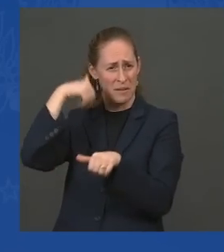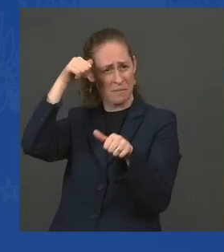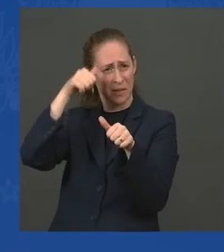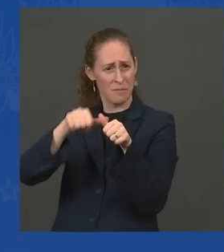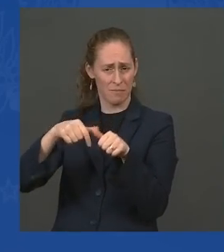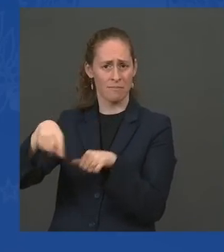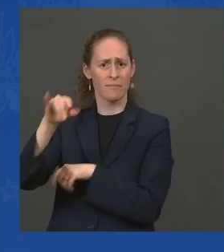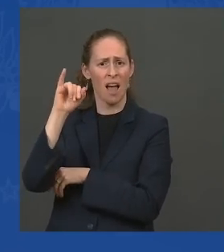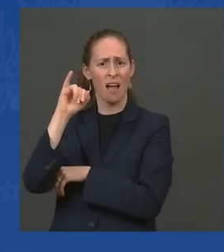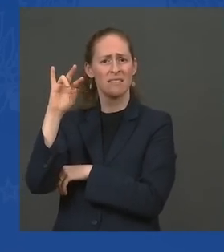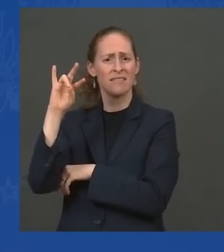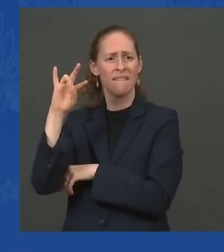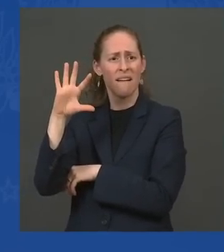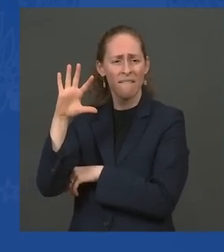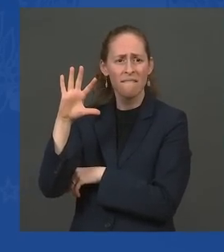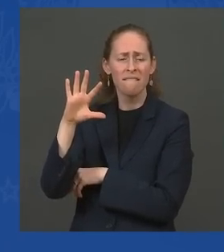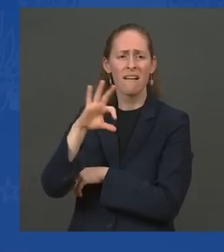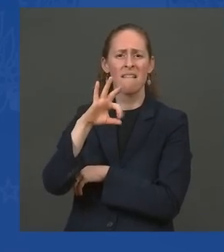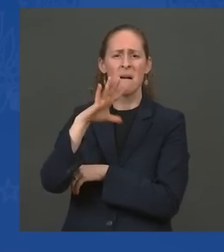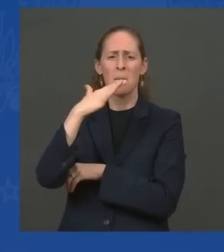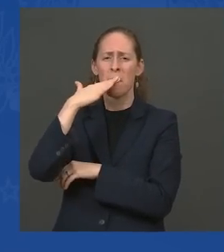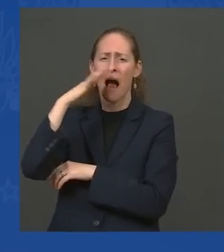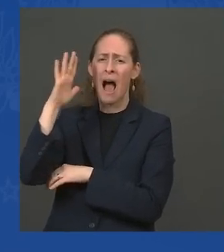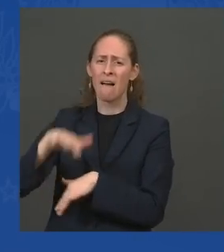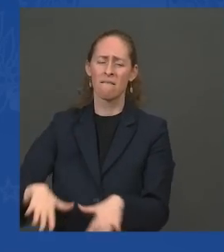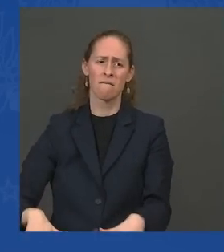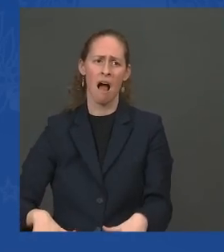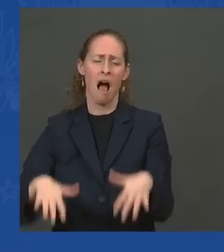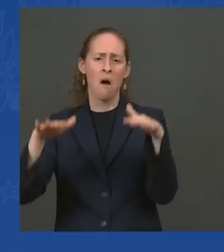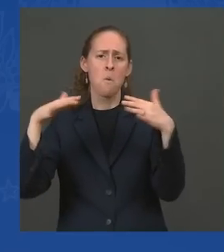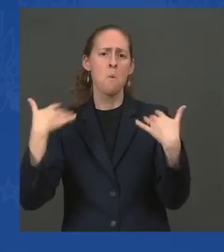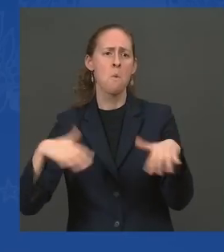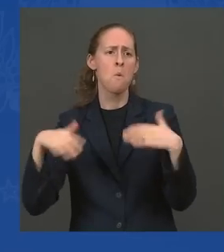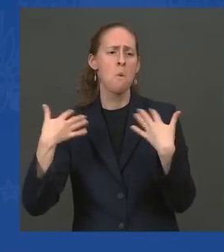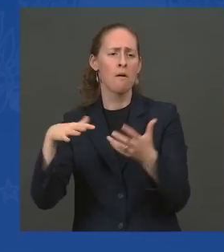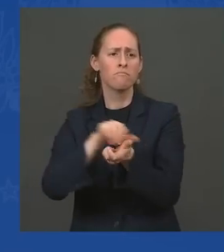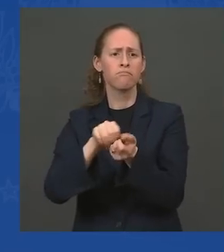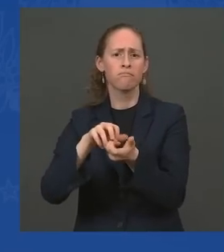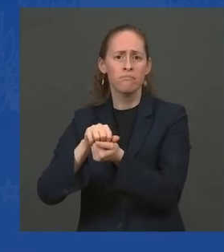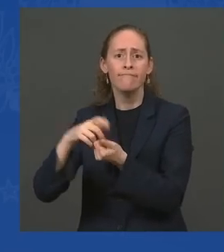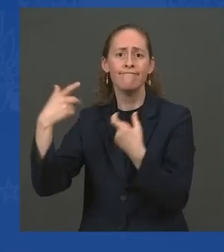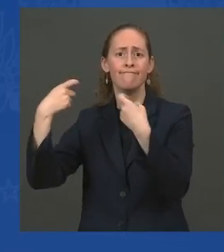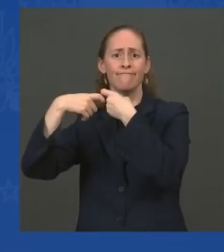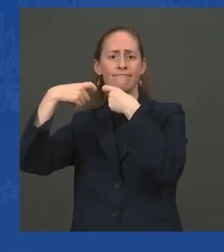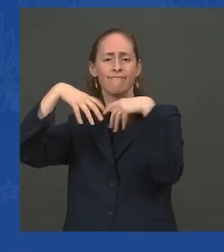[I-94], the power outages and tornado warnings. They are costing this state billions of dollars.